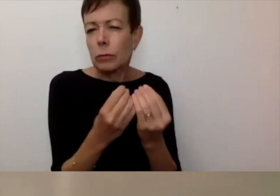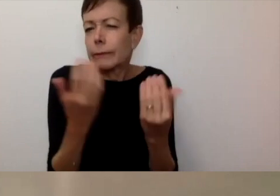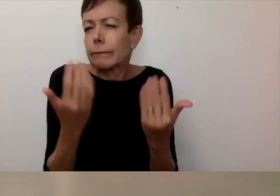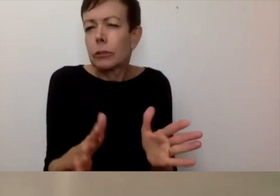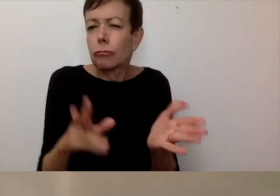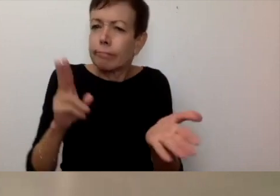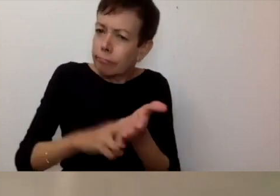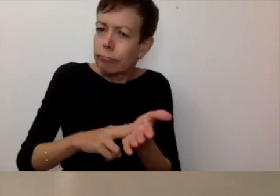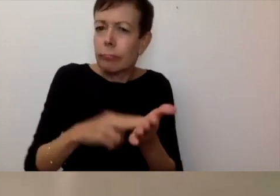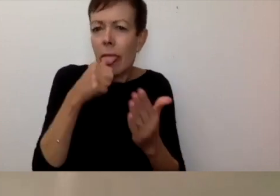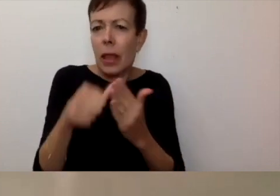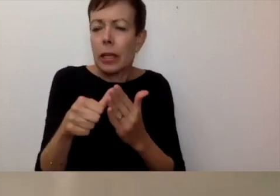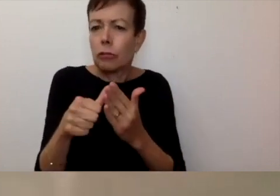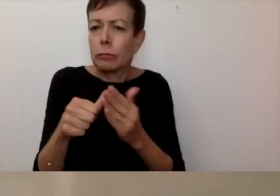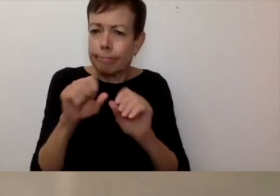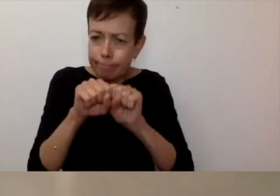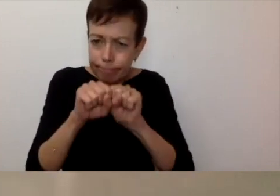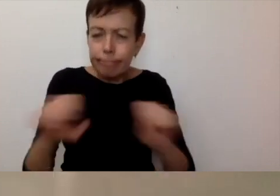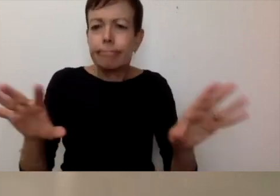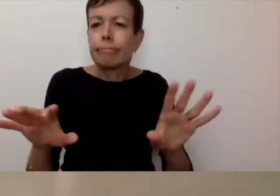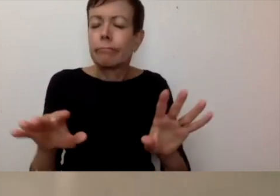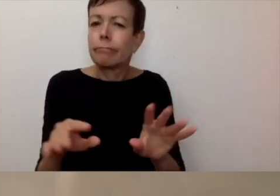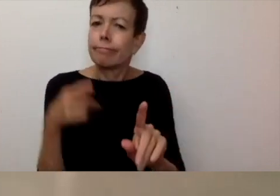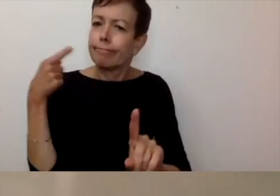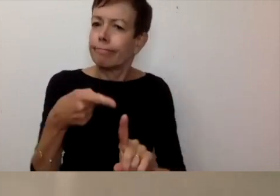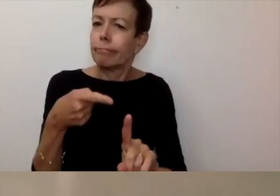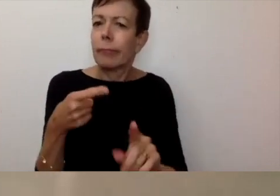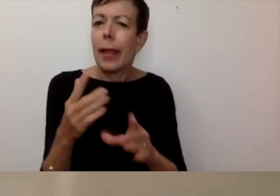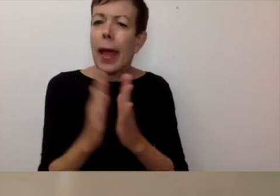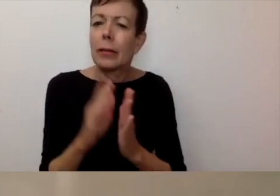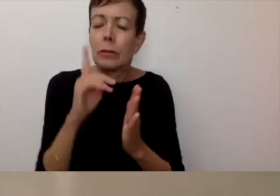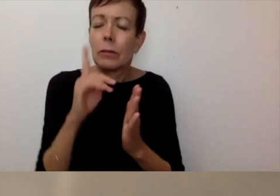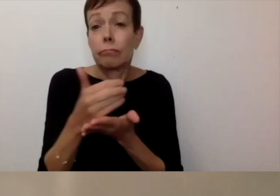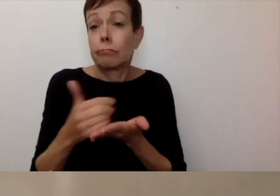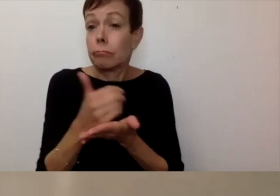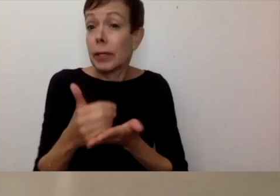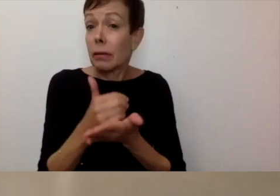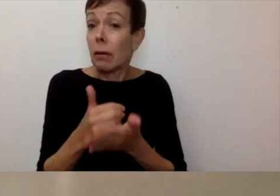that letter for a basic income for artists and everyone including the union